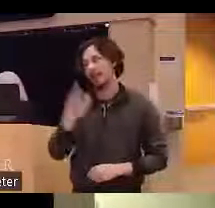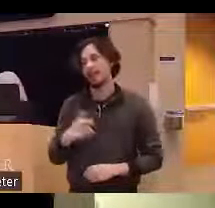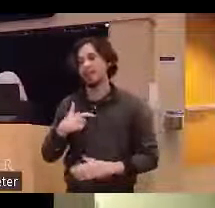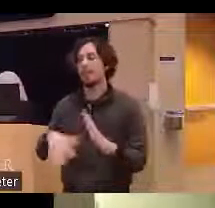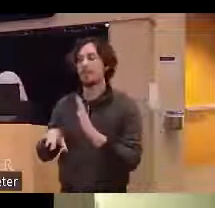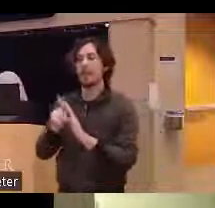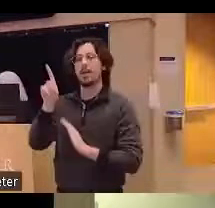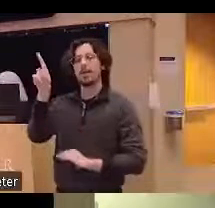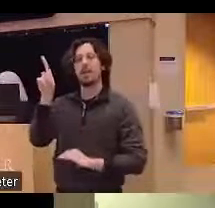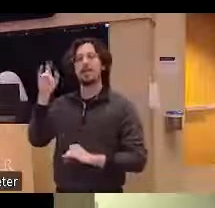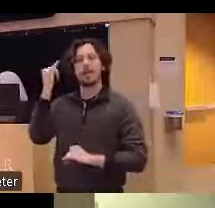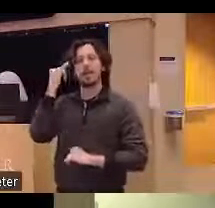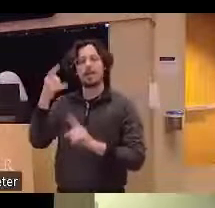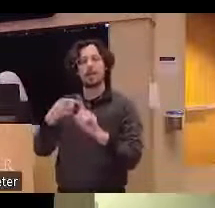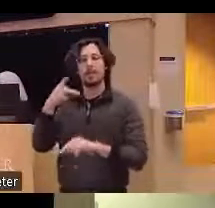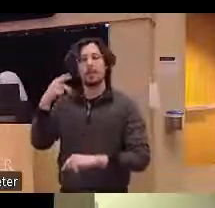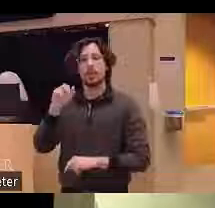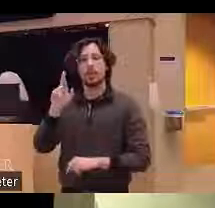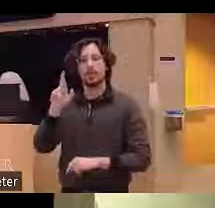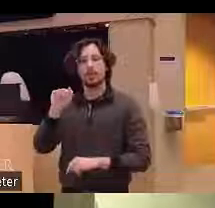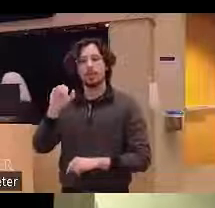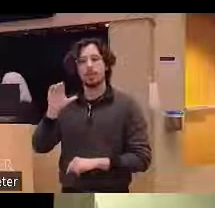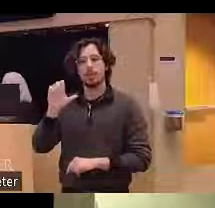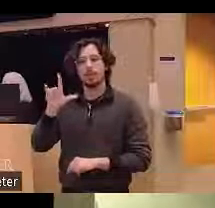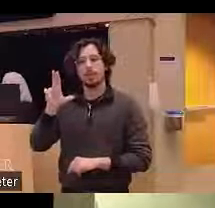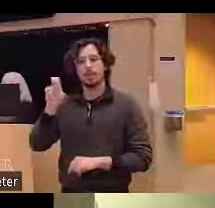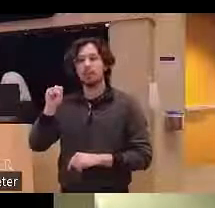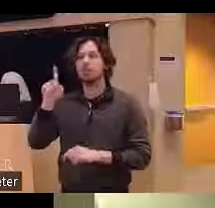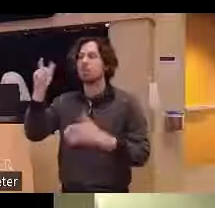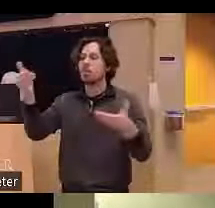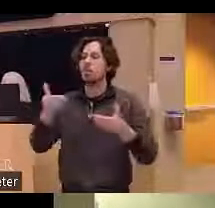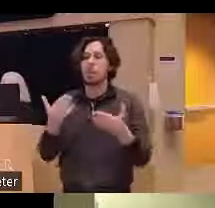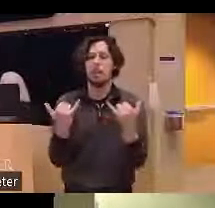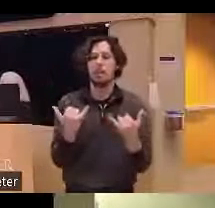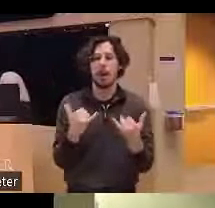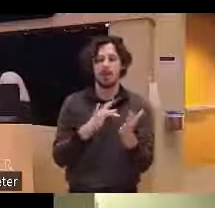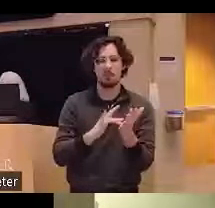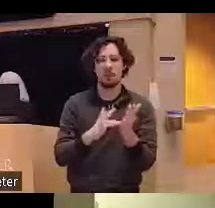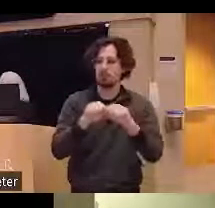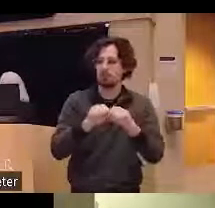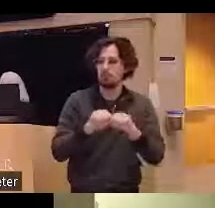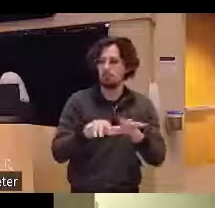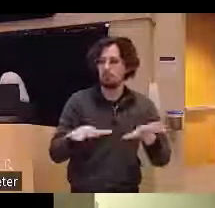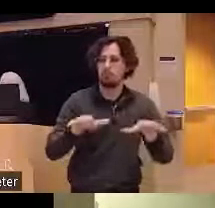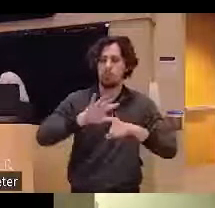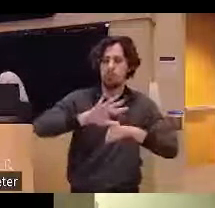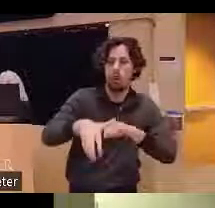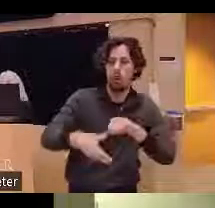who really introduced modern medicine to the world in the late 1400s and he proposed that Insanity